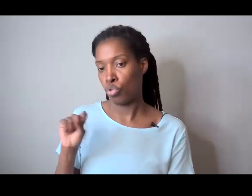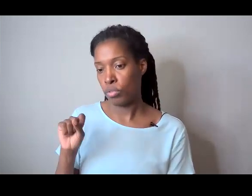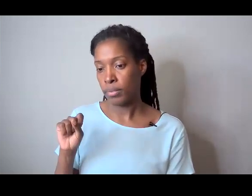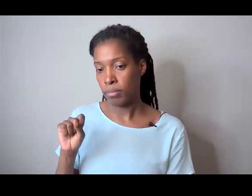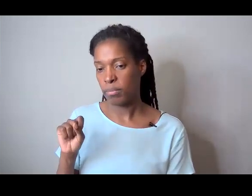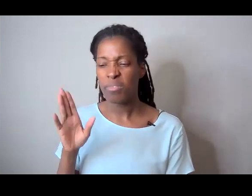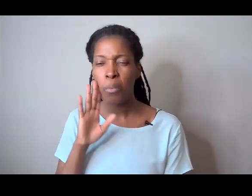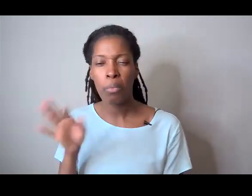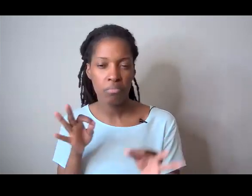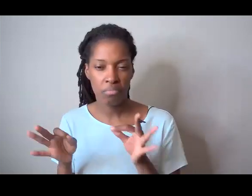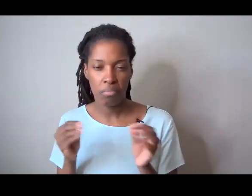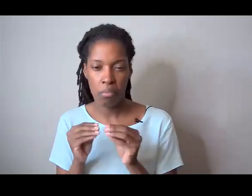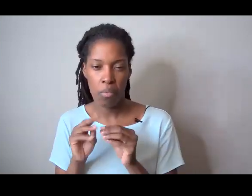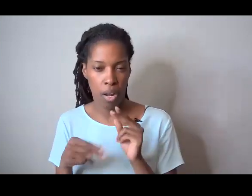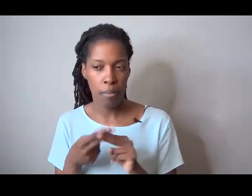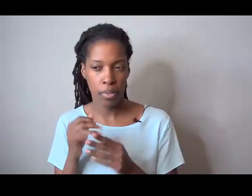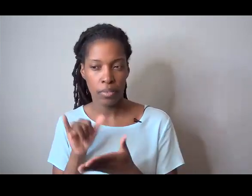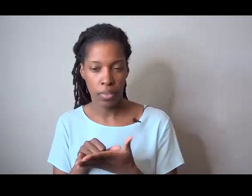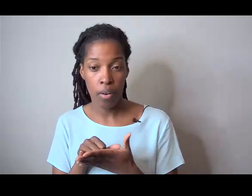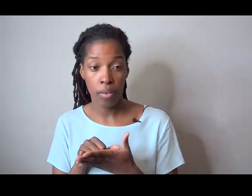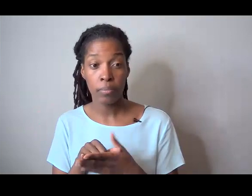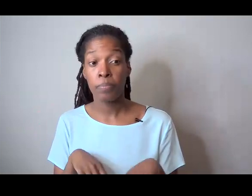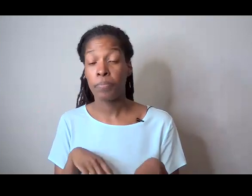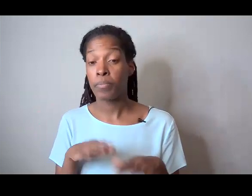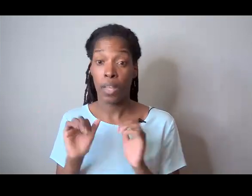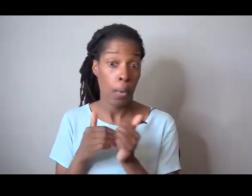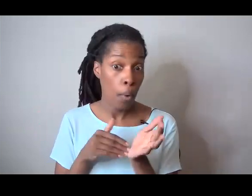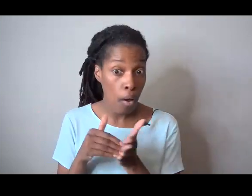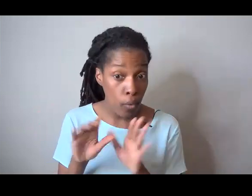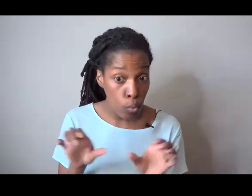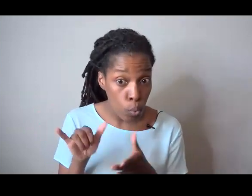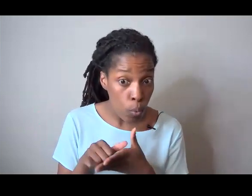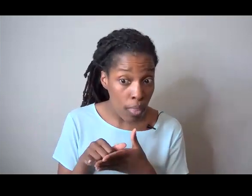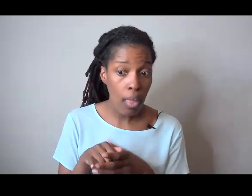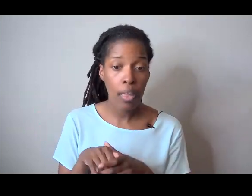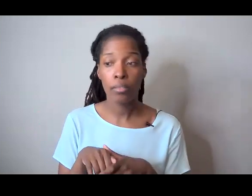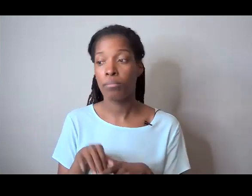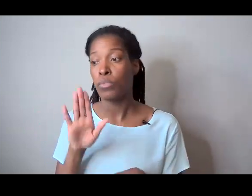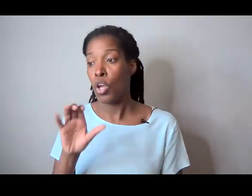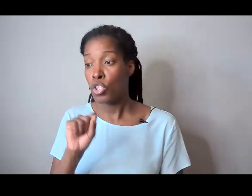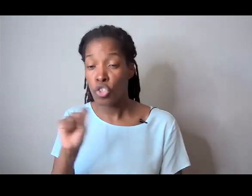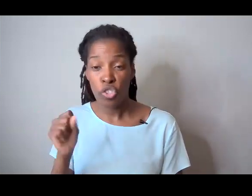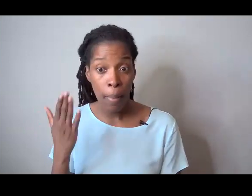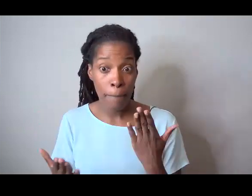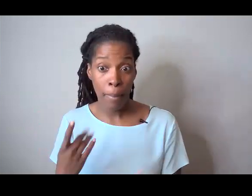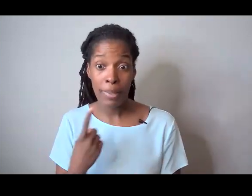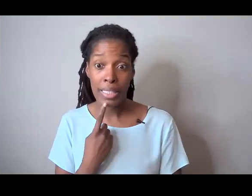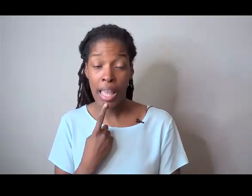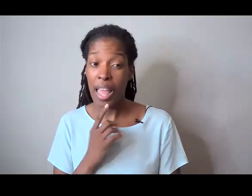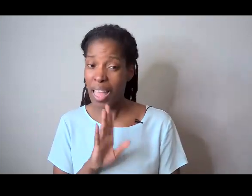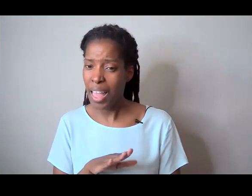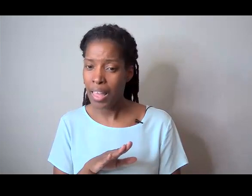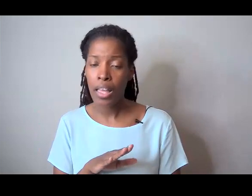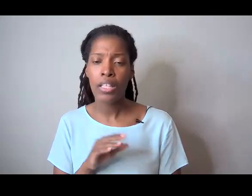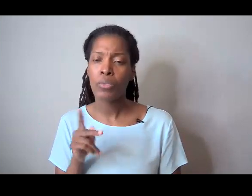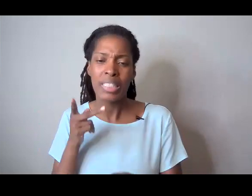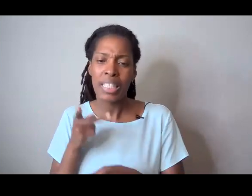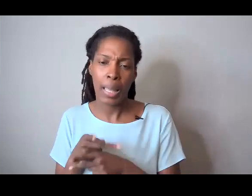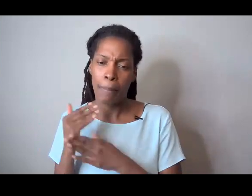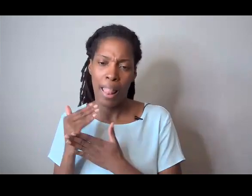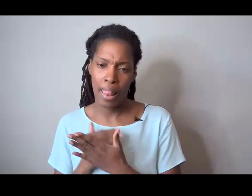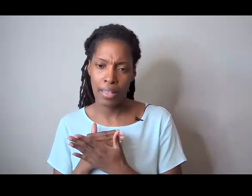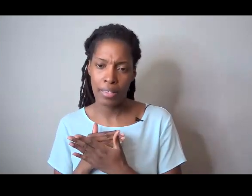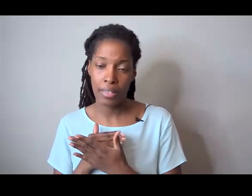We'll talk a little bit more about that. Your social security may tell you just keep a list and when we do our review,